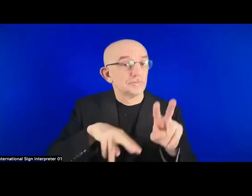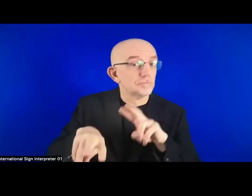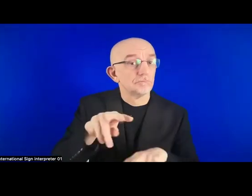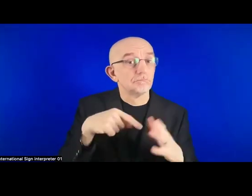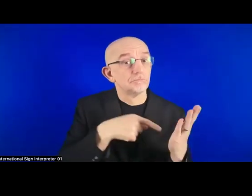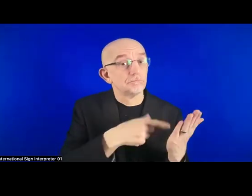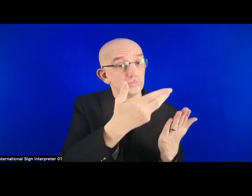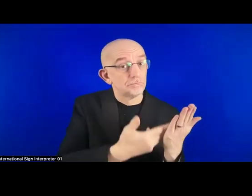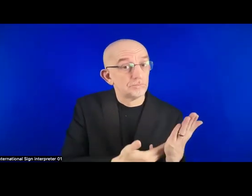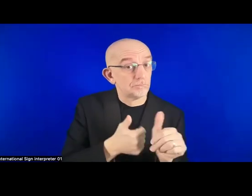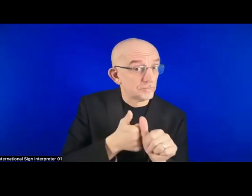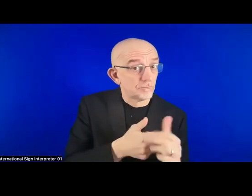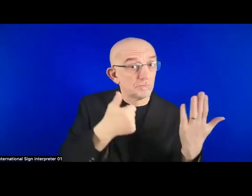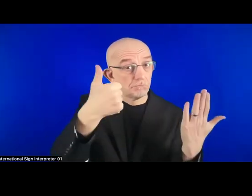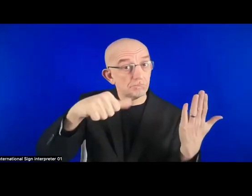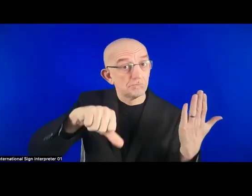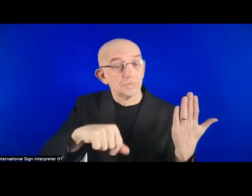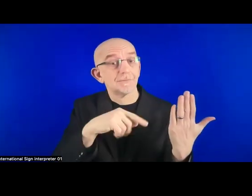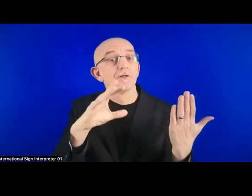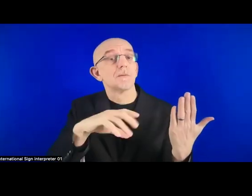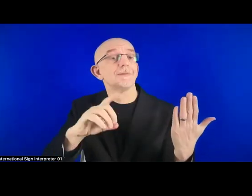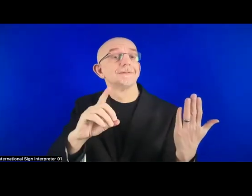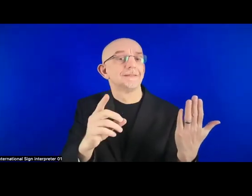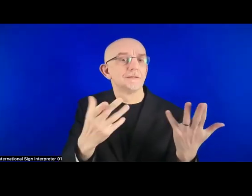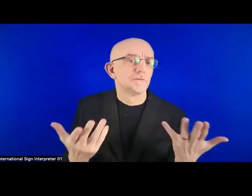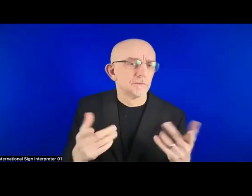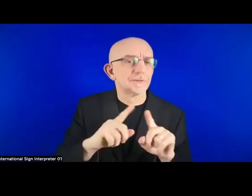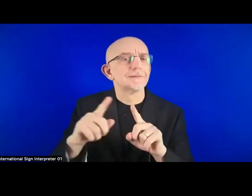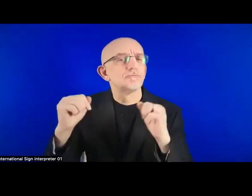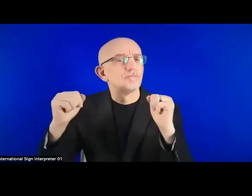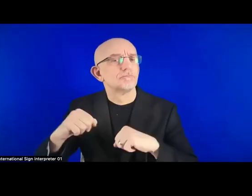rights of children. The topics we work on, we have a few topics that were identified